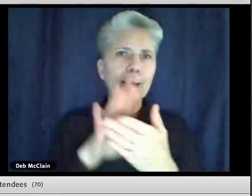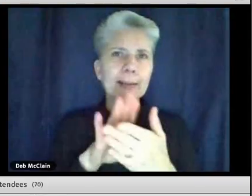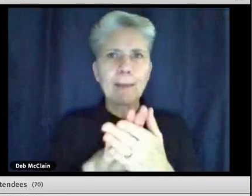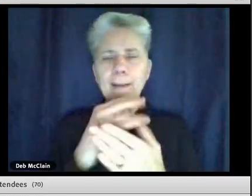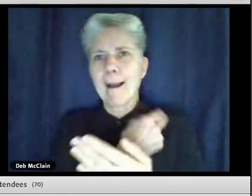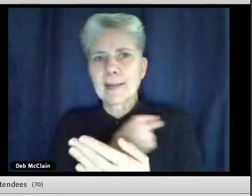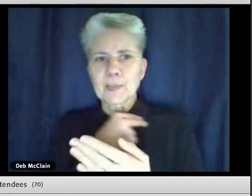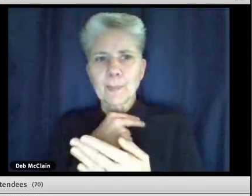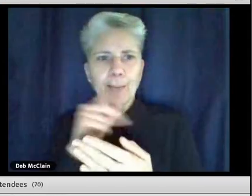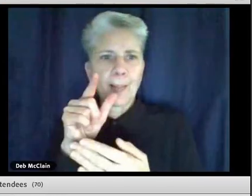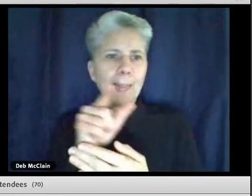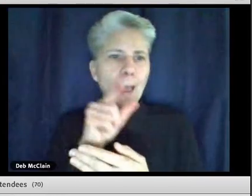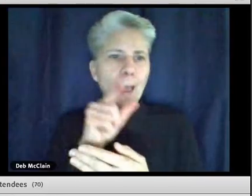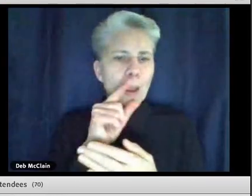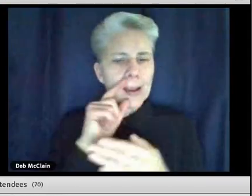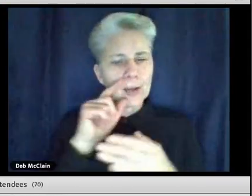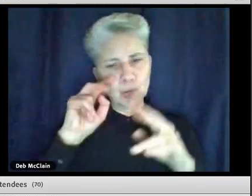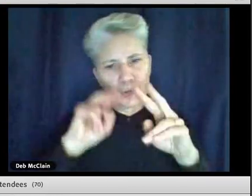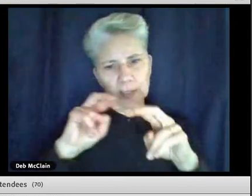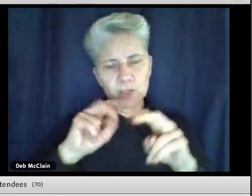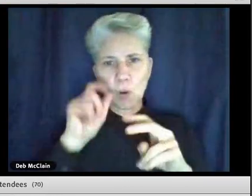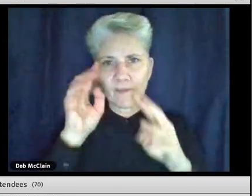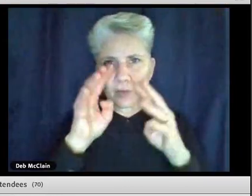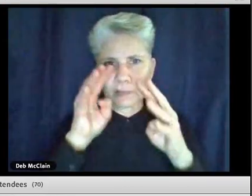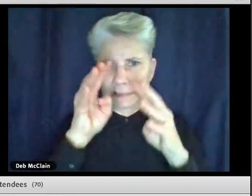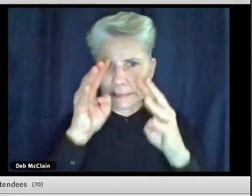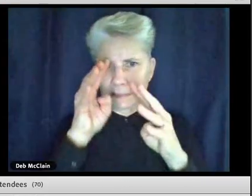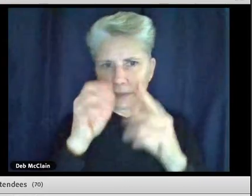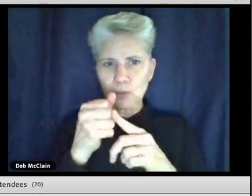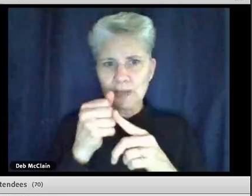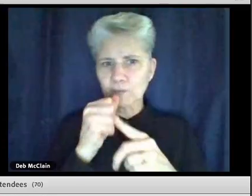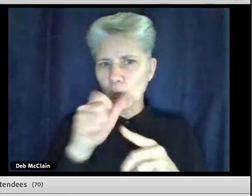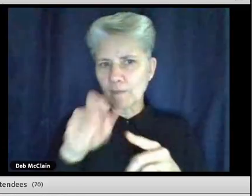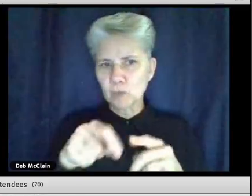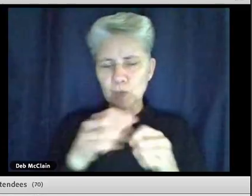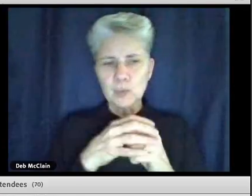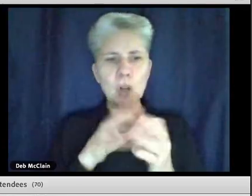based on type of library where there's public, academics, hospital library, and you can look at those,